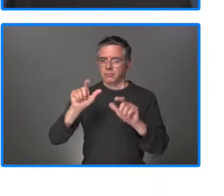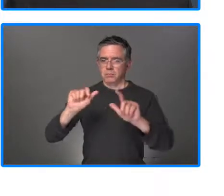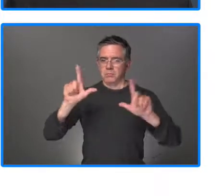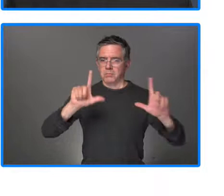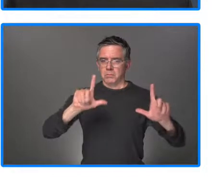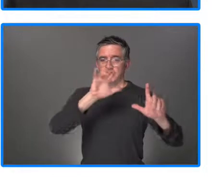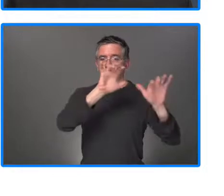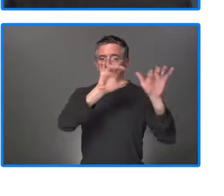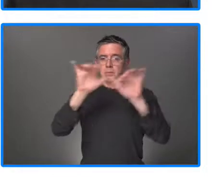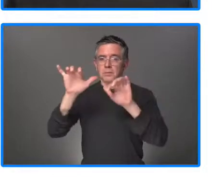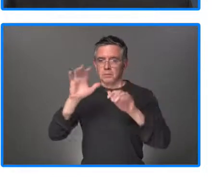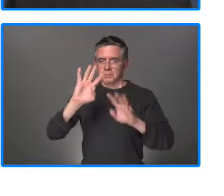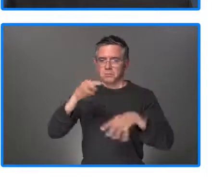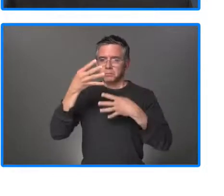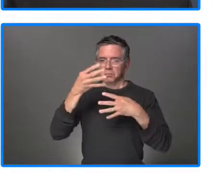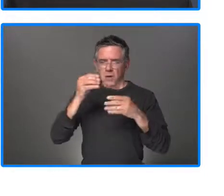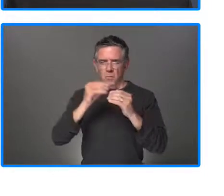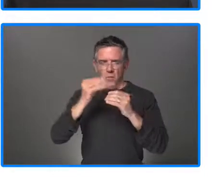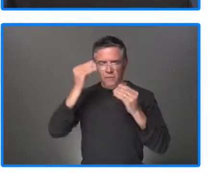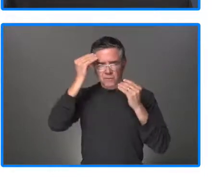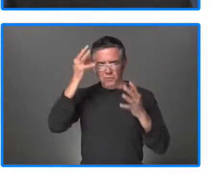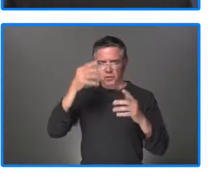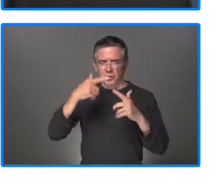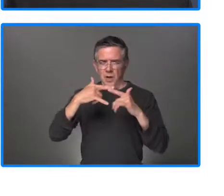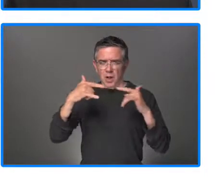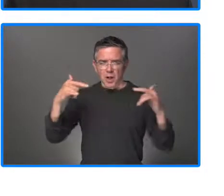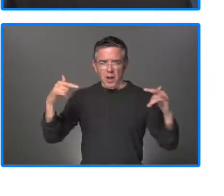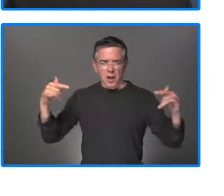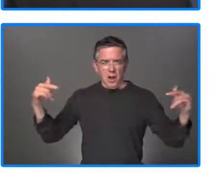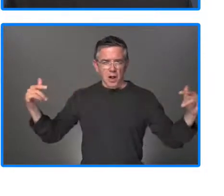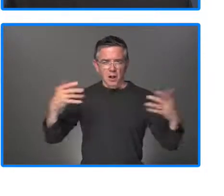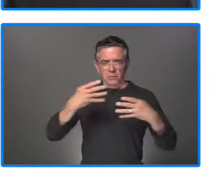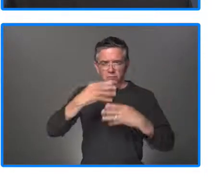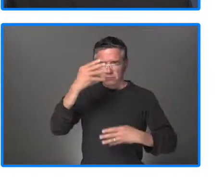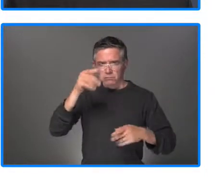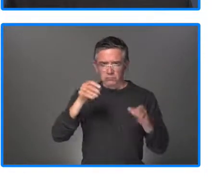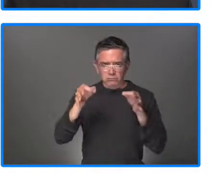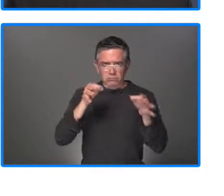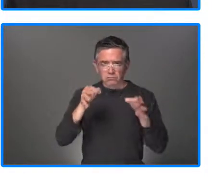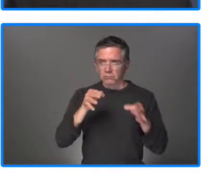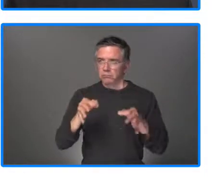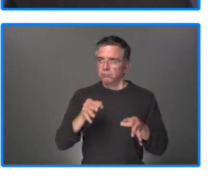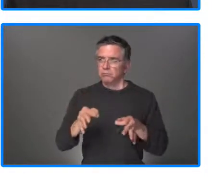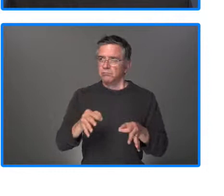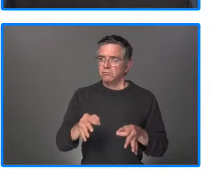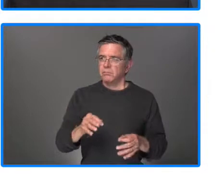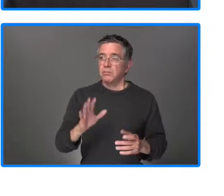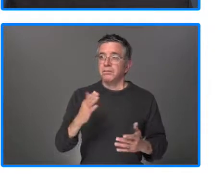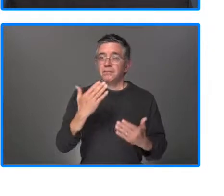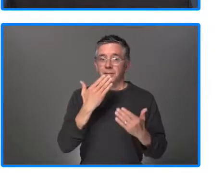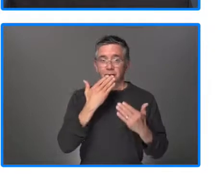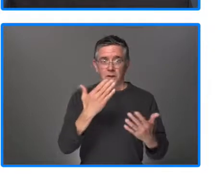Again, thank you all for joining us, either during this live broadcast,